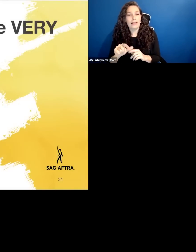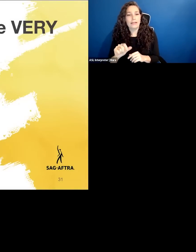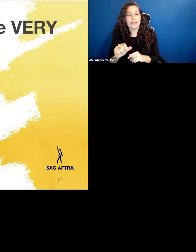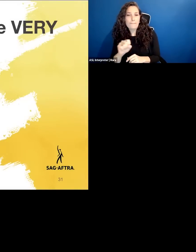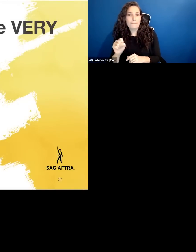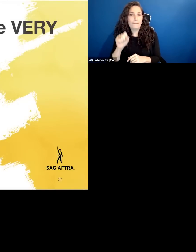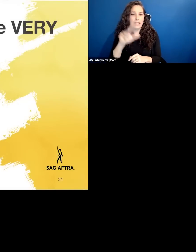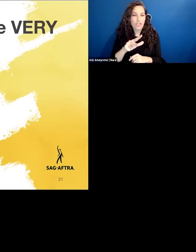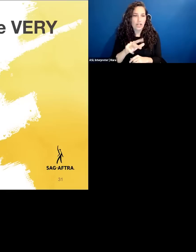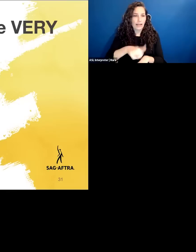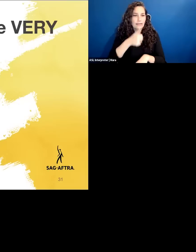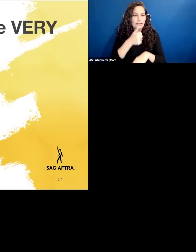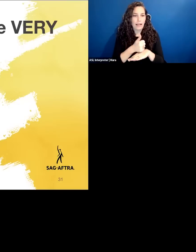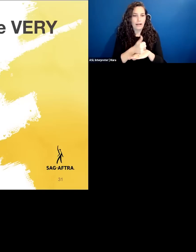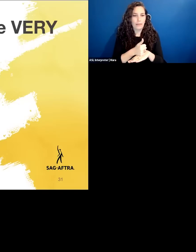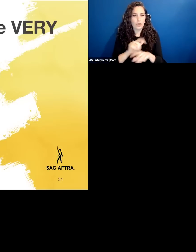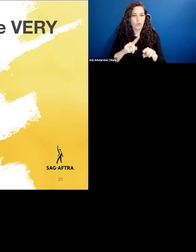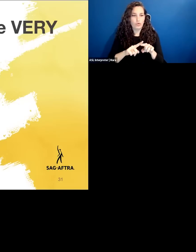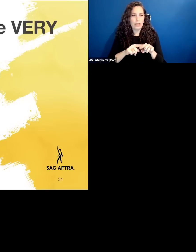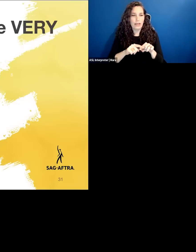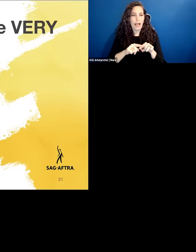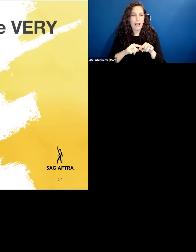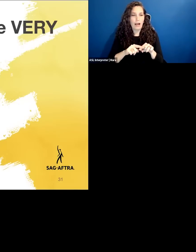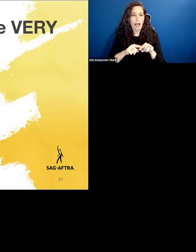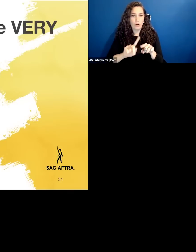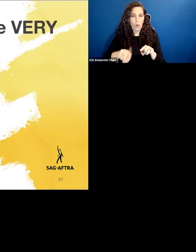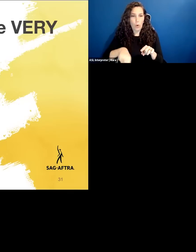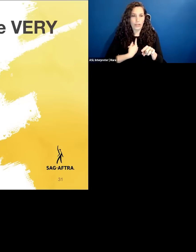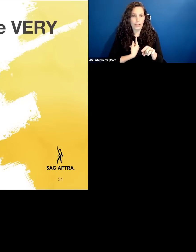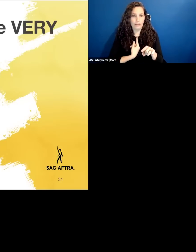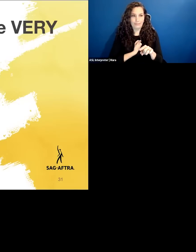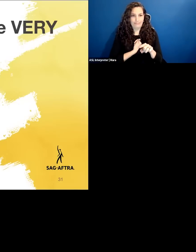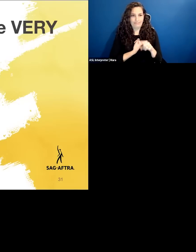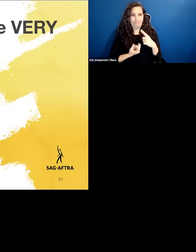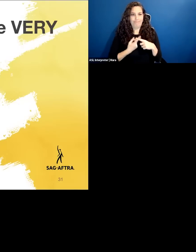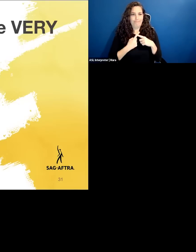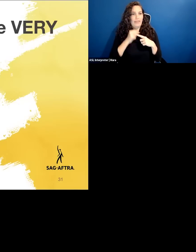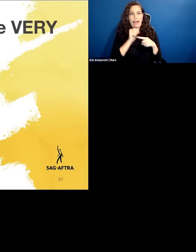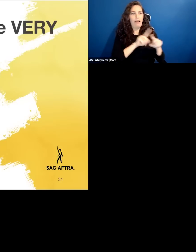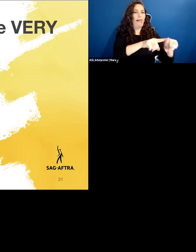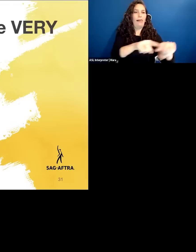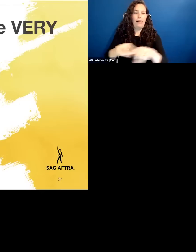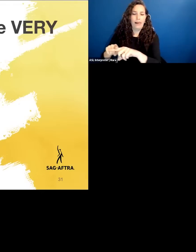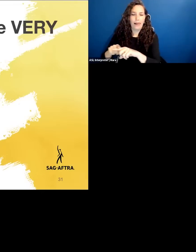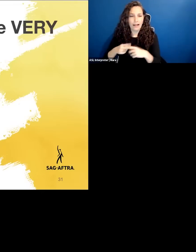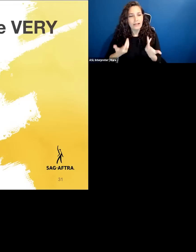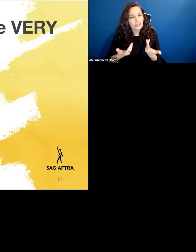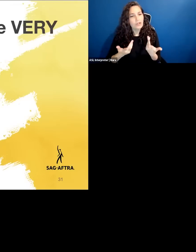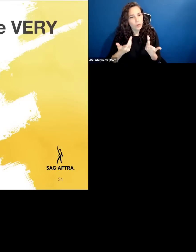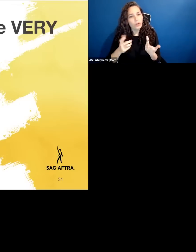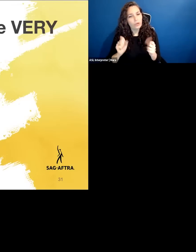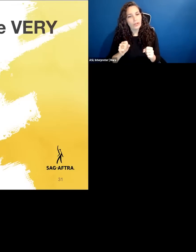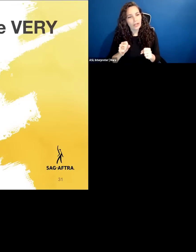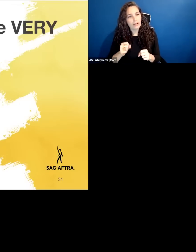on anyone other than yourself to generate auditions. So you can also collaborate with your rep on a pitch for a role.